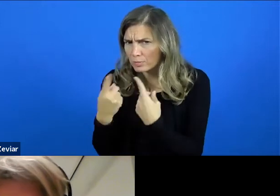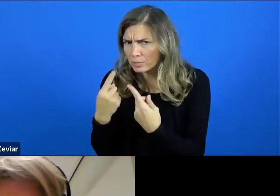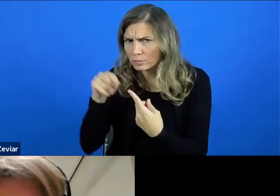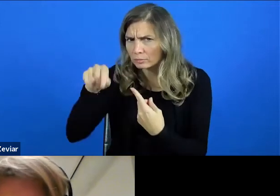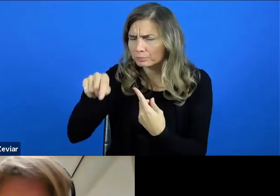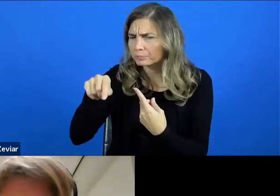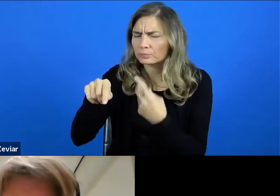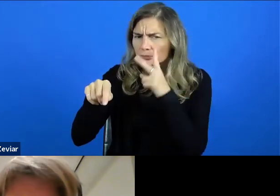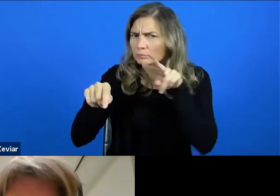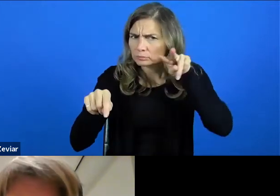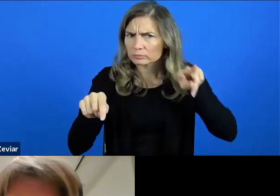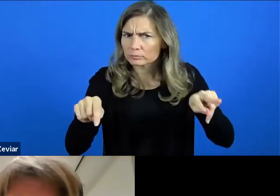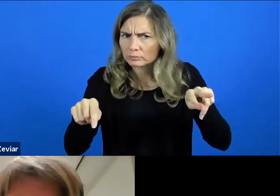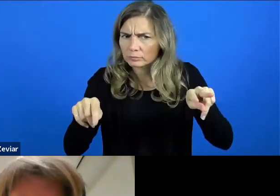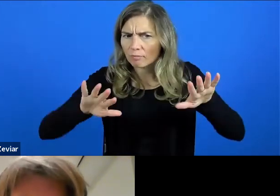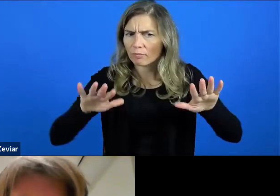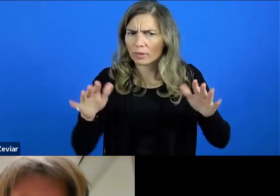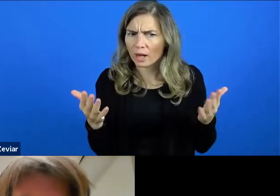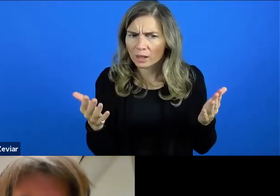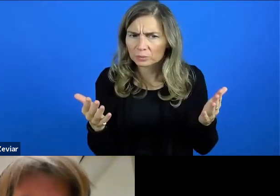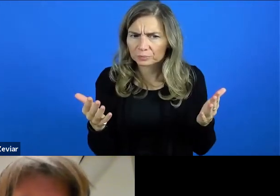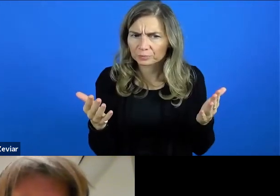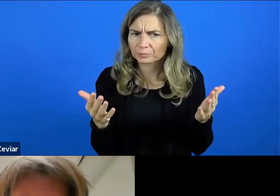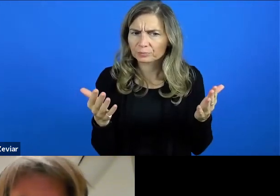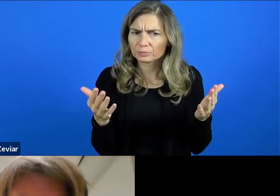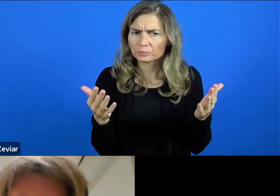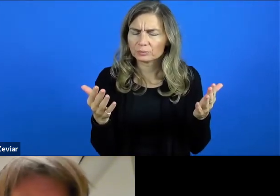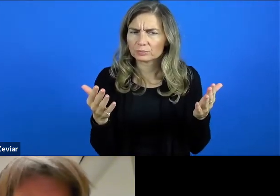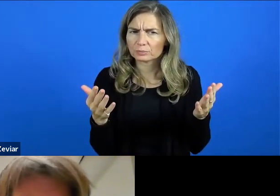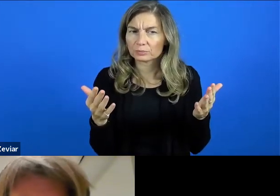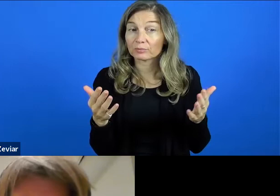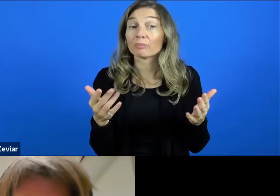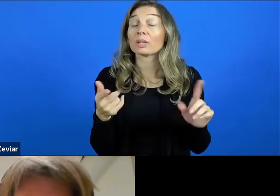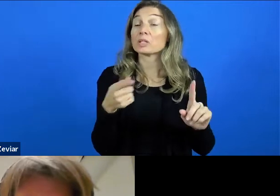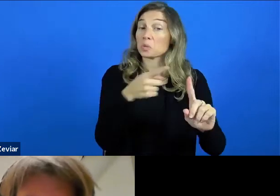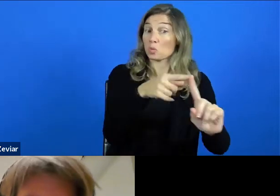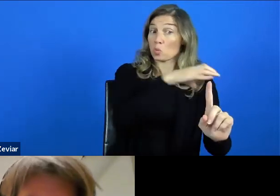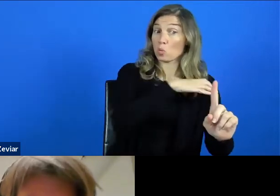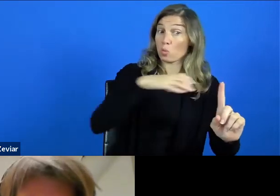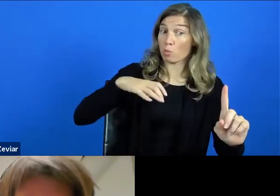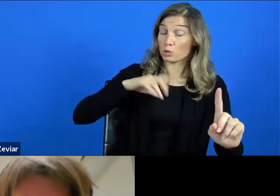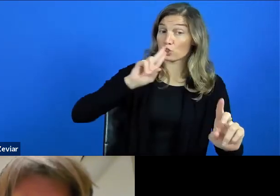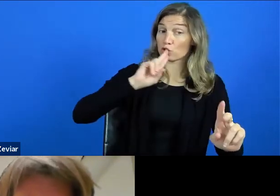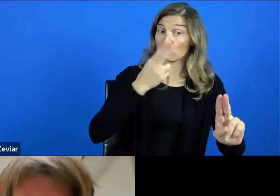and from other organization that we've contacted about how the Commission's reply and its position lives up